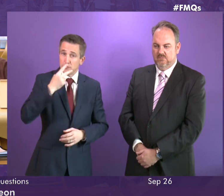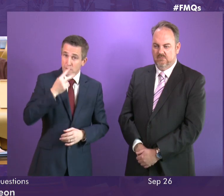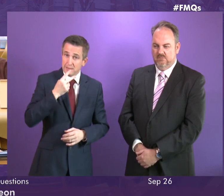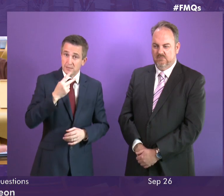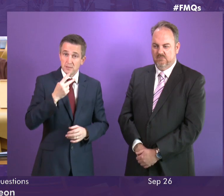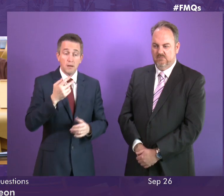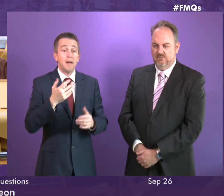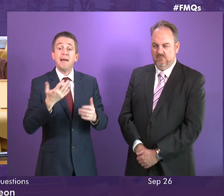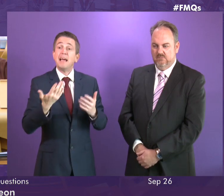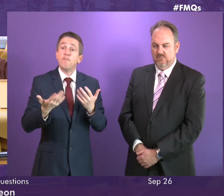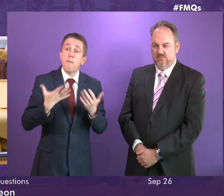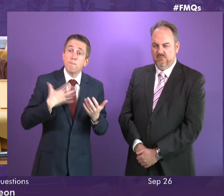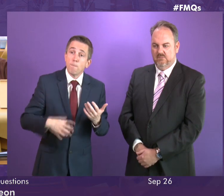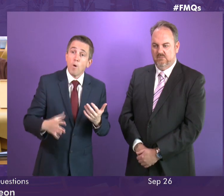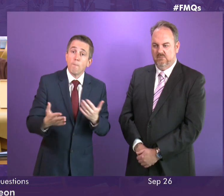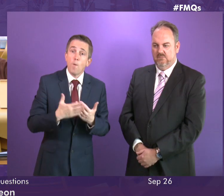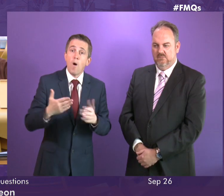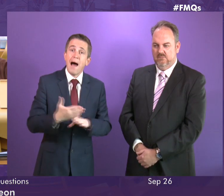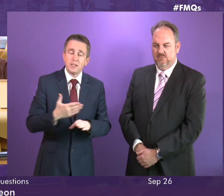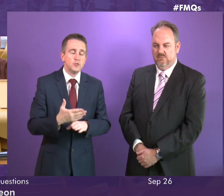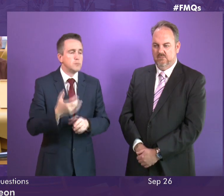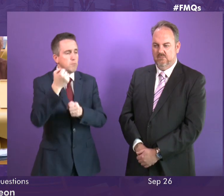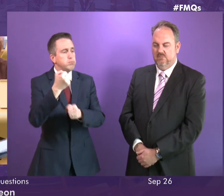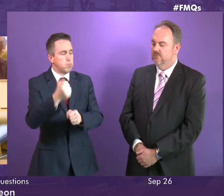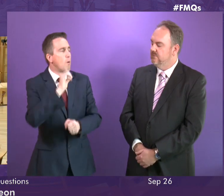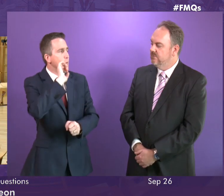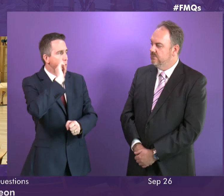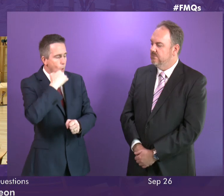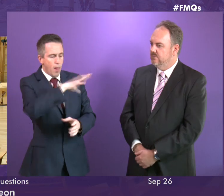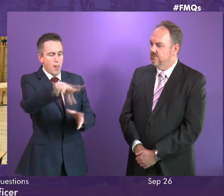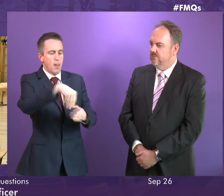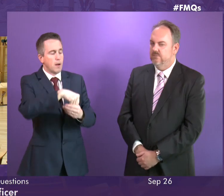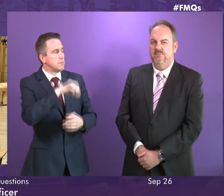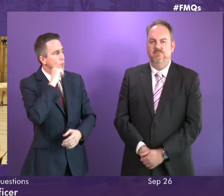shows that further action is needed, I assure the member that we will not hesitate to take it.